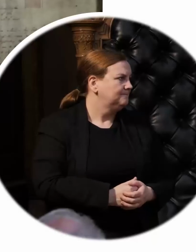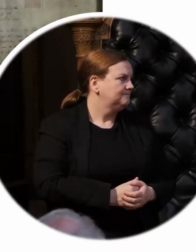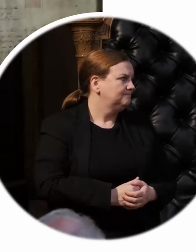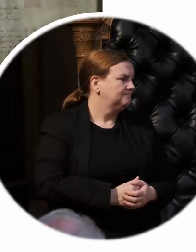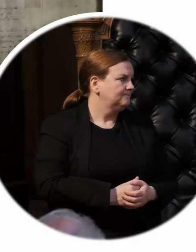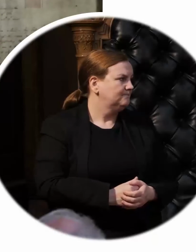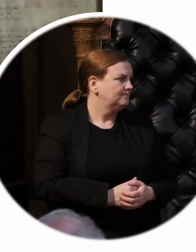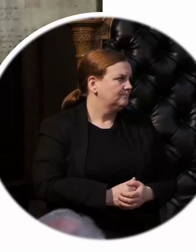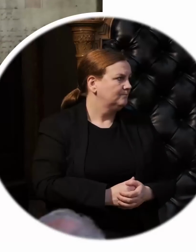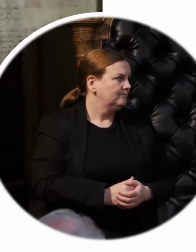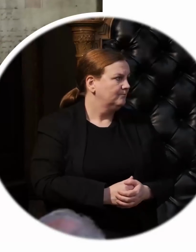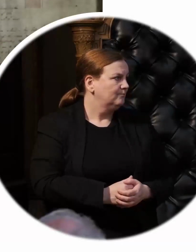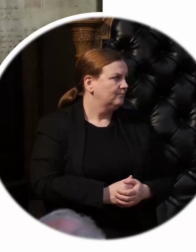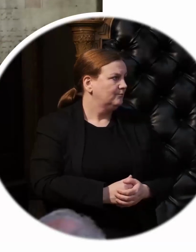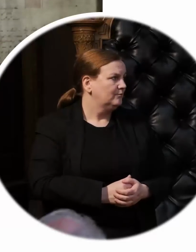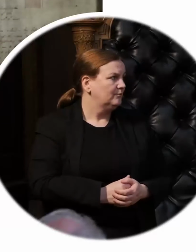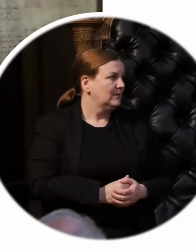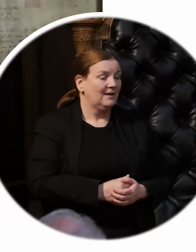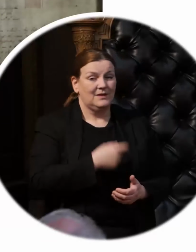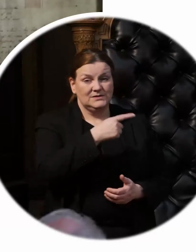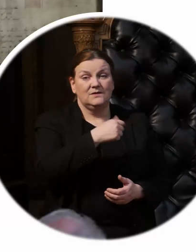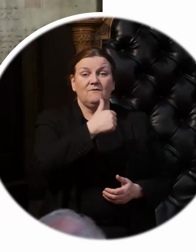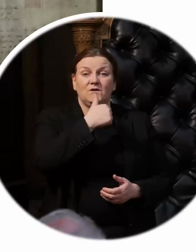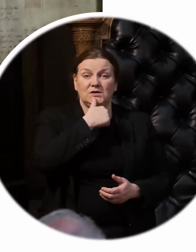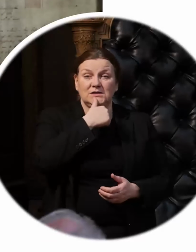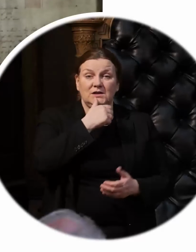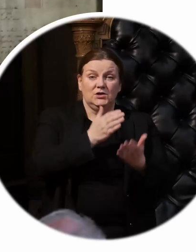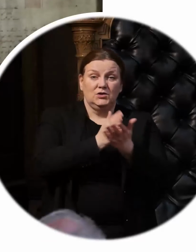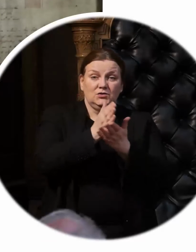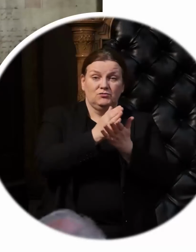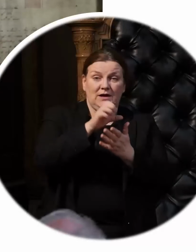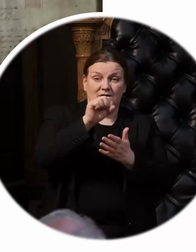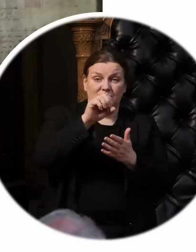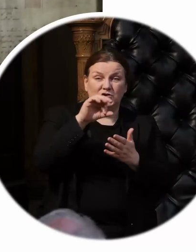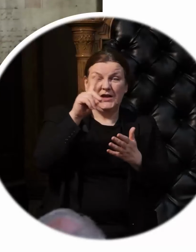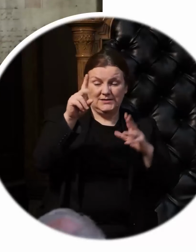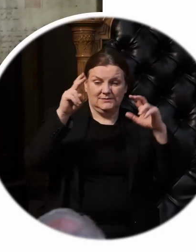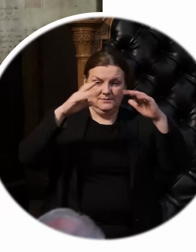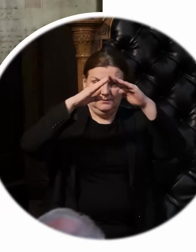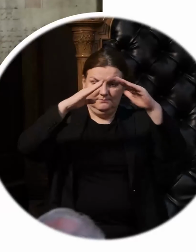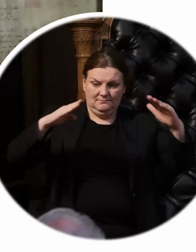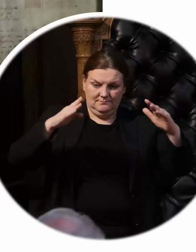And so then we come to the original train shed. Like I said, it was constructed before the main station building was completed.